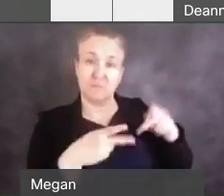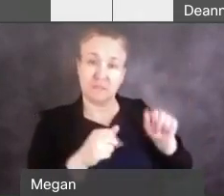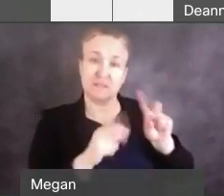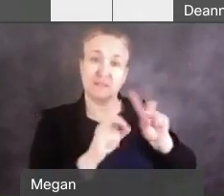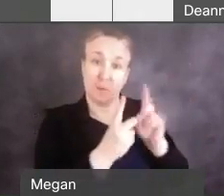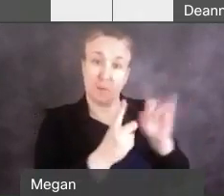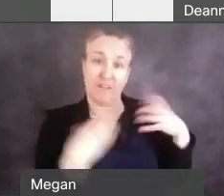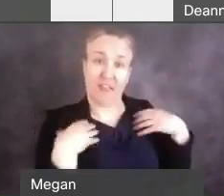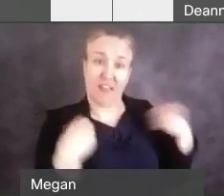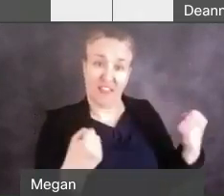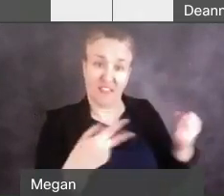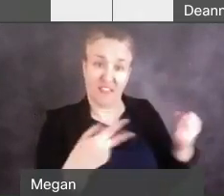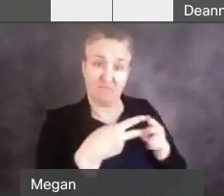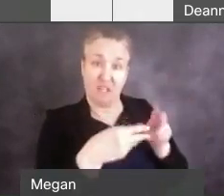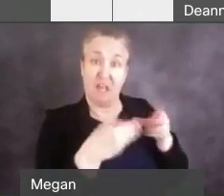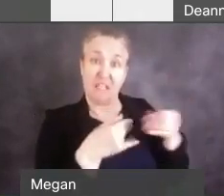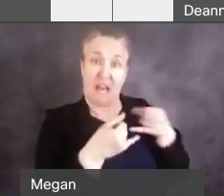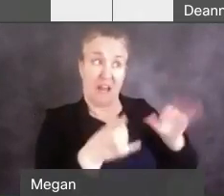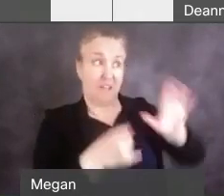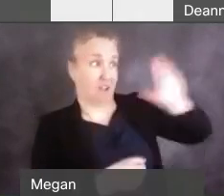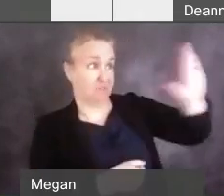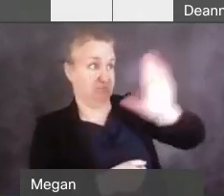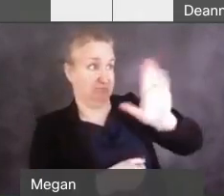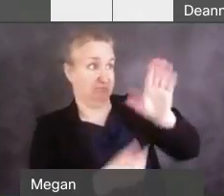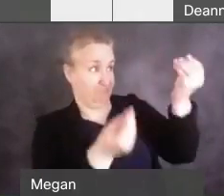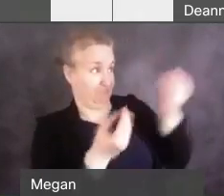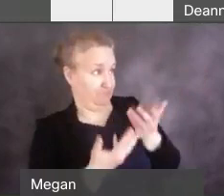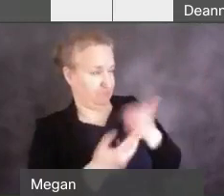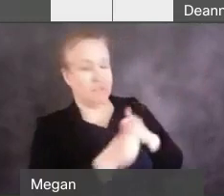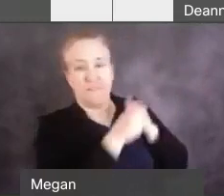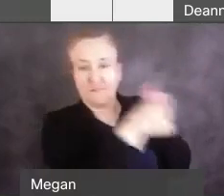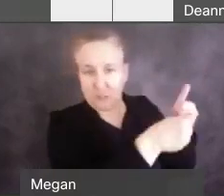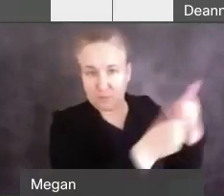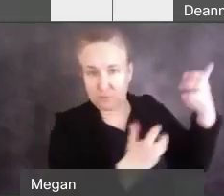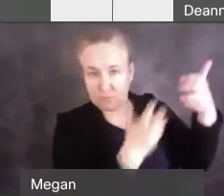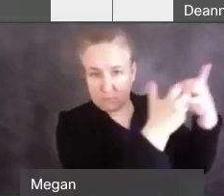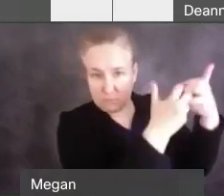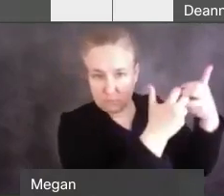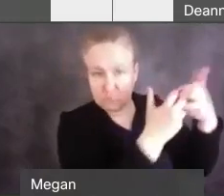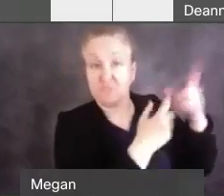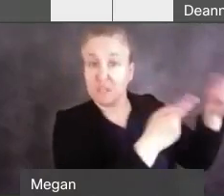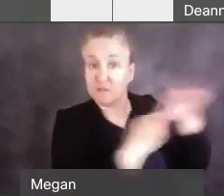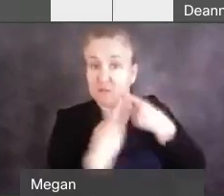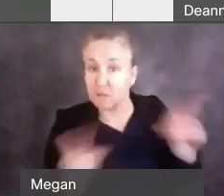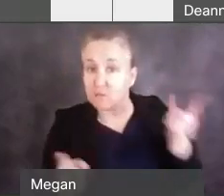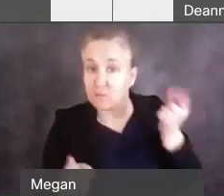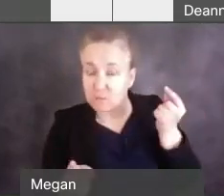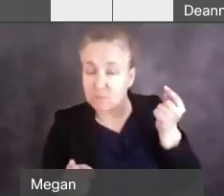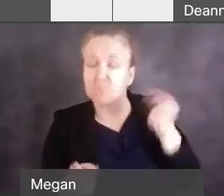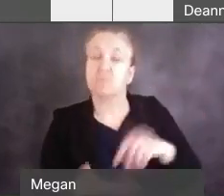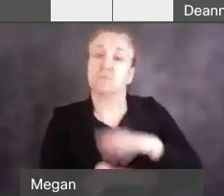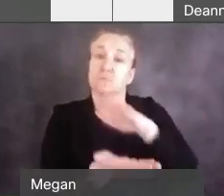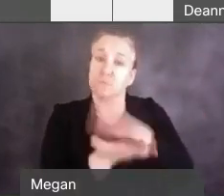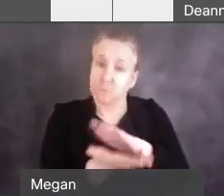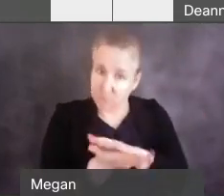Health guidelines which are, which say that schools should keep children six feet apart